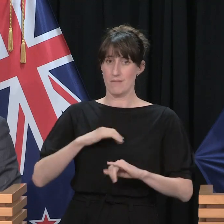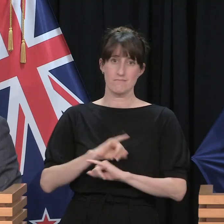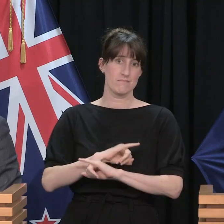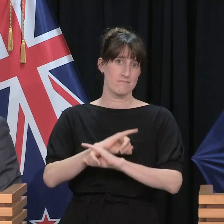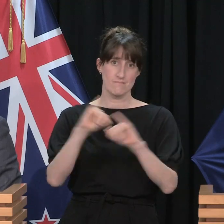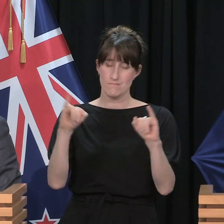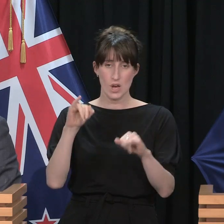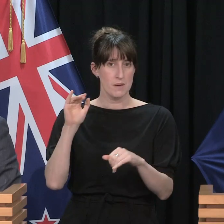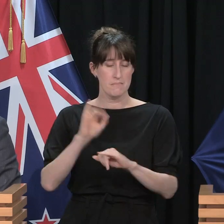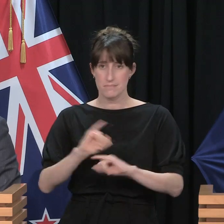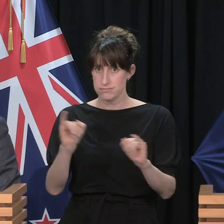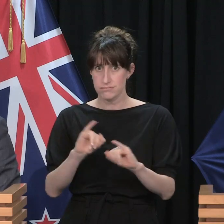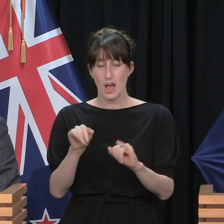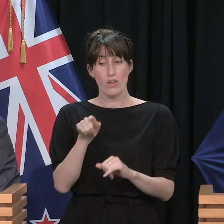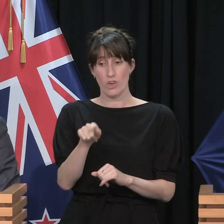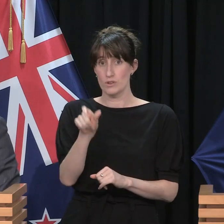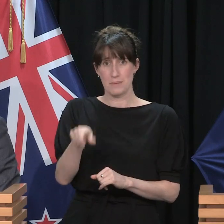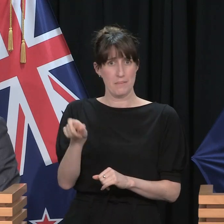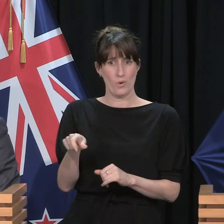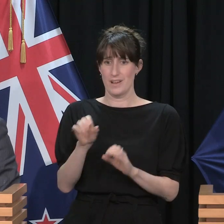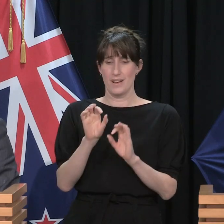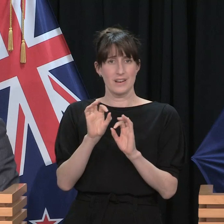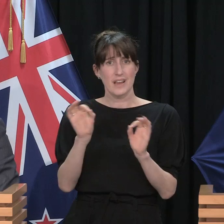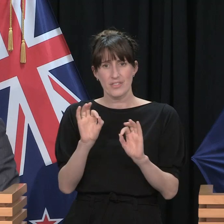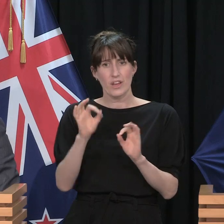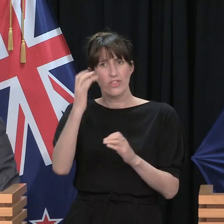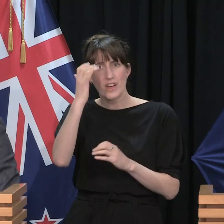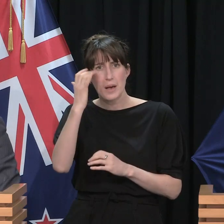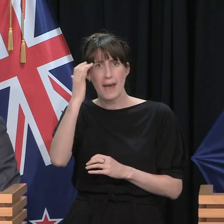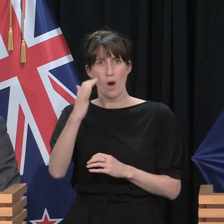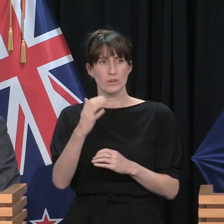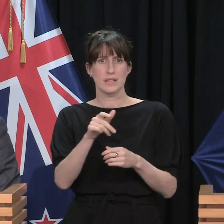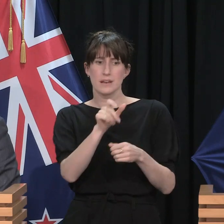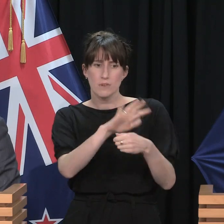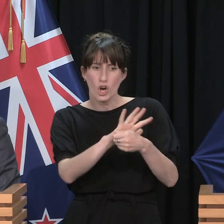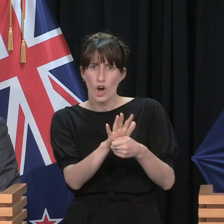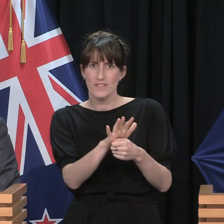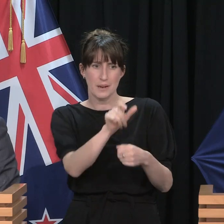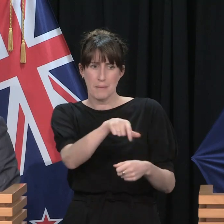carried out by two National Party members for political purposes. They gave no thought